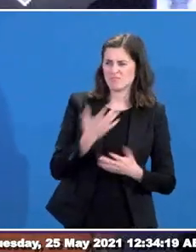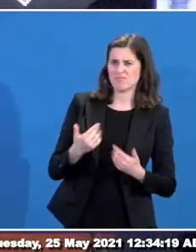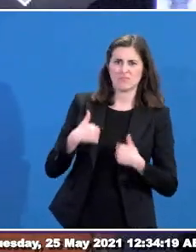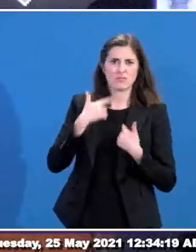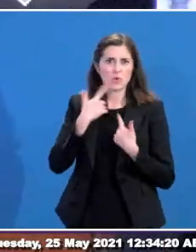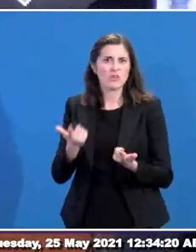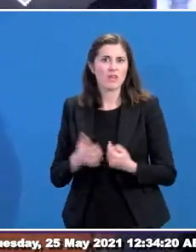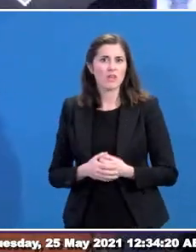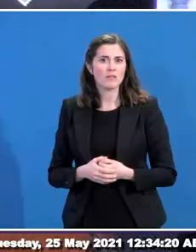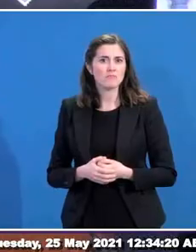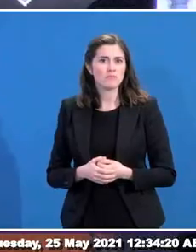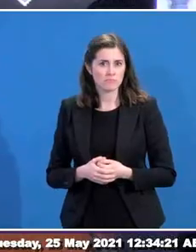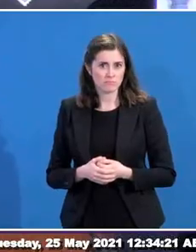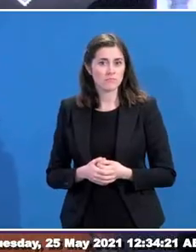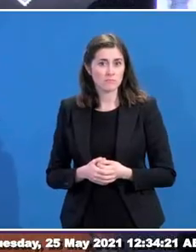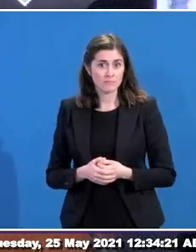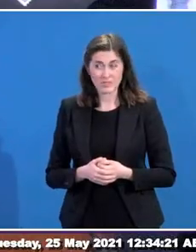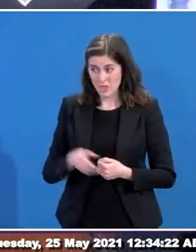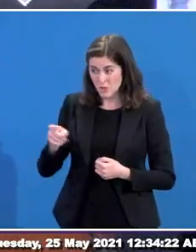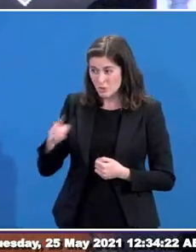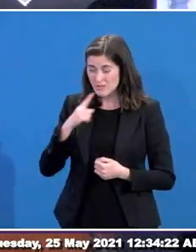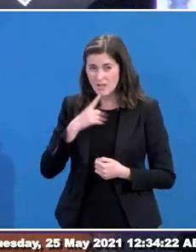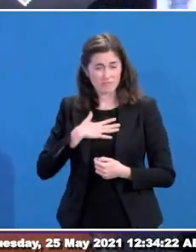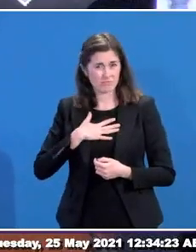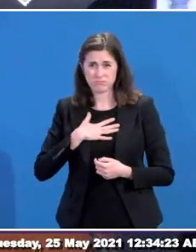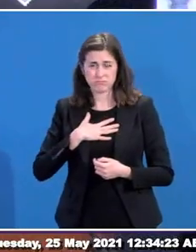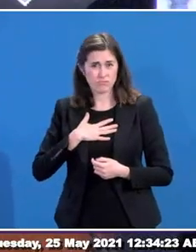You said in your statement that was absolutely shocking to you? Yes.